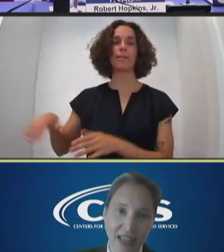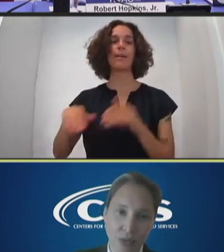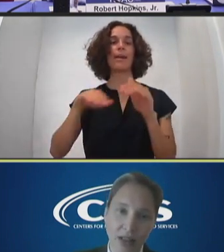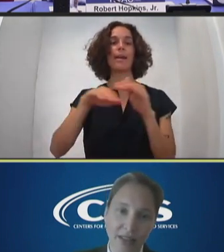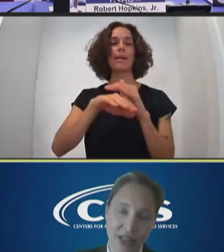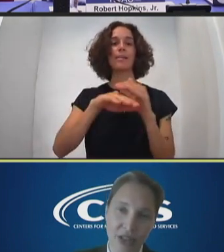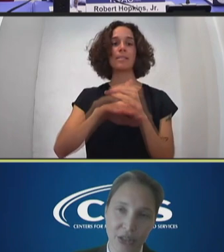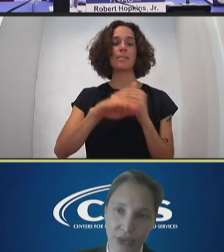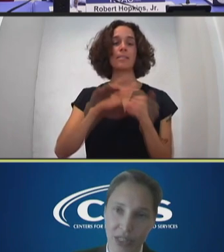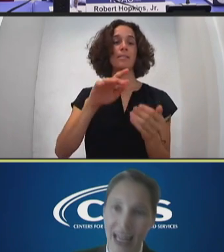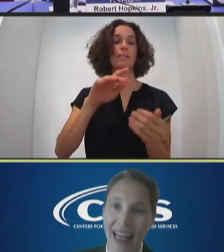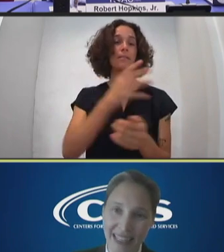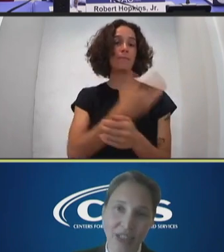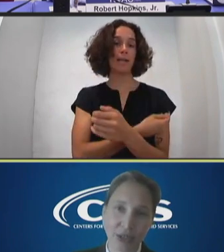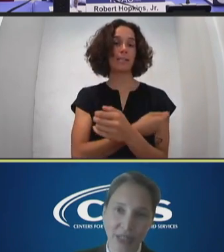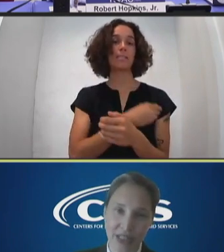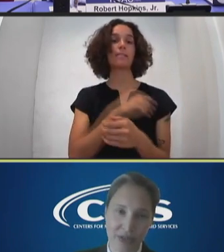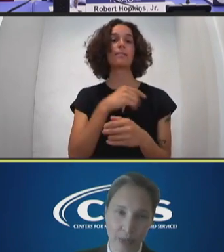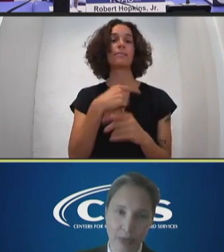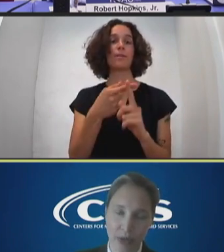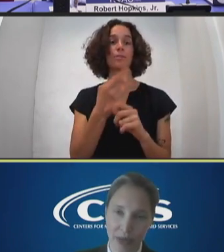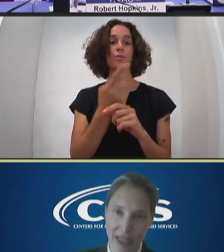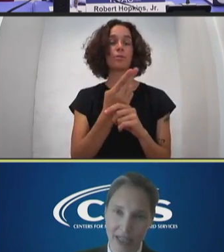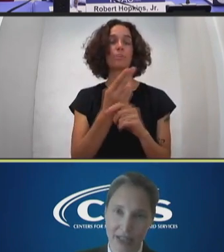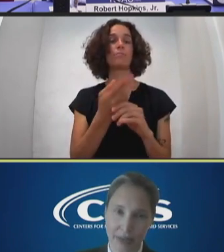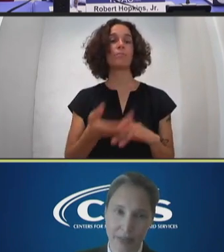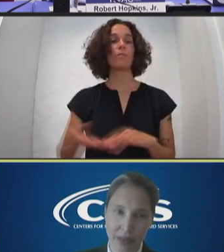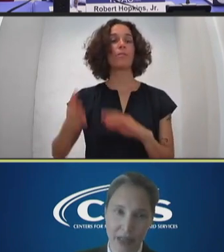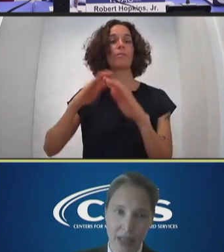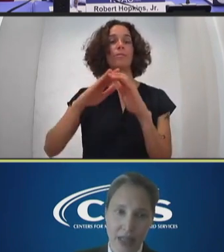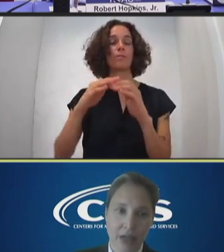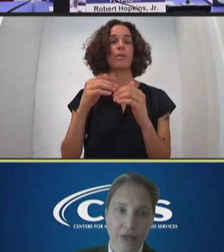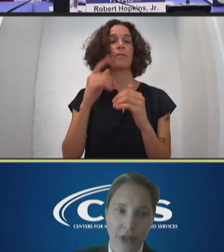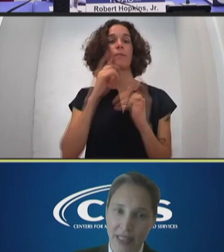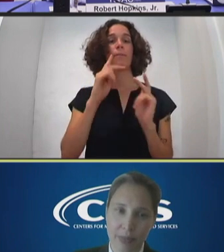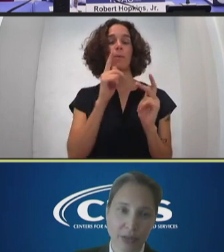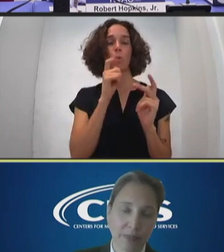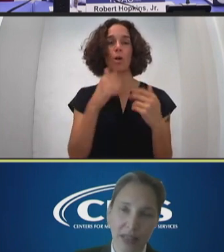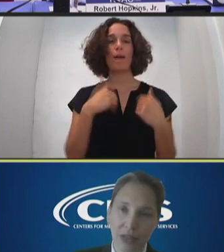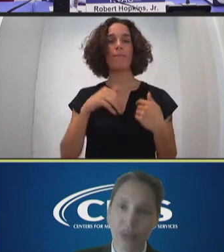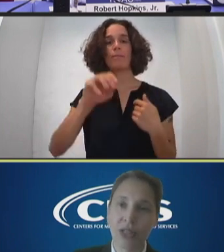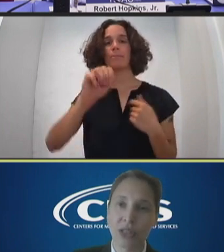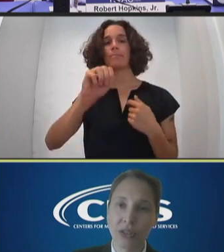as well as their use, has increased for people with Medicare. For example, as a result of the